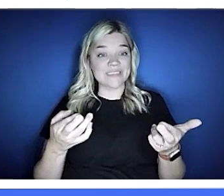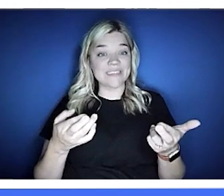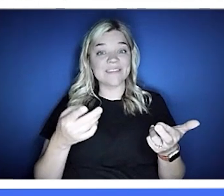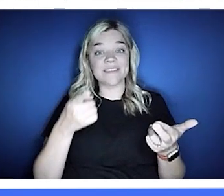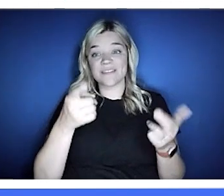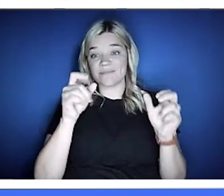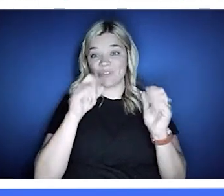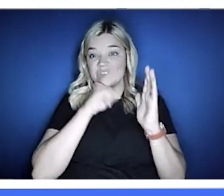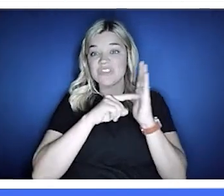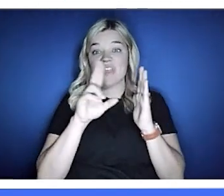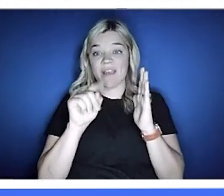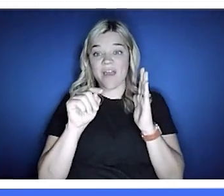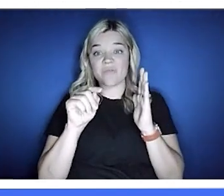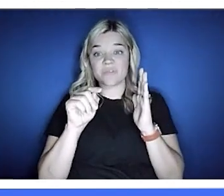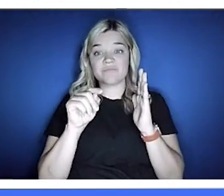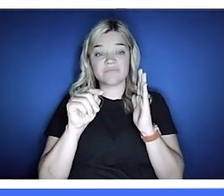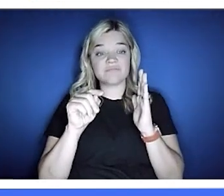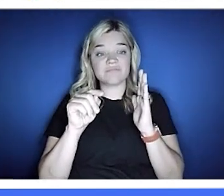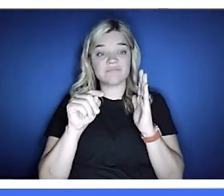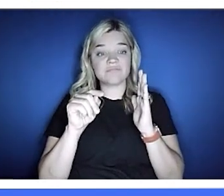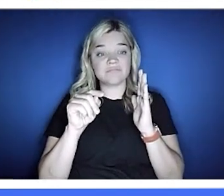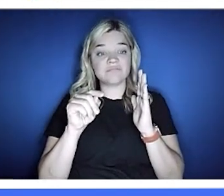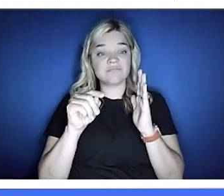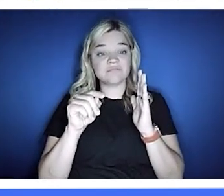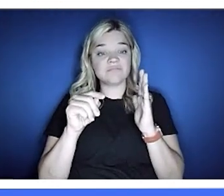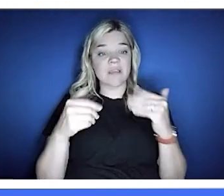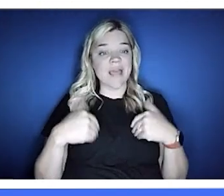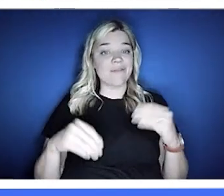check out that have more to say about assessment.